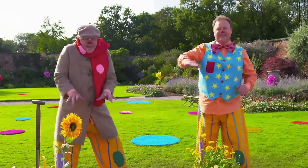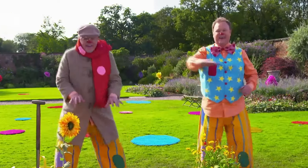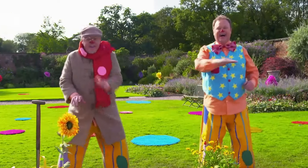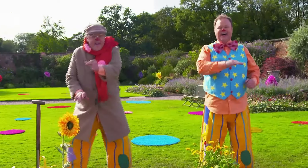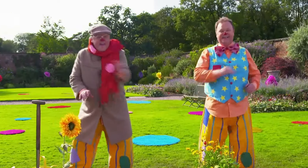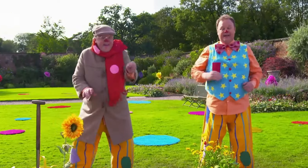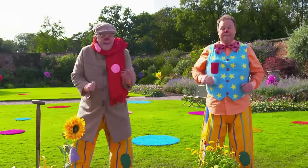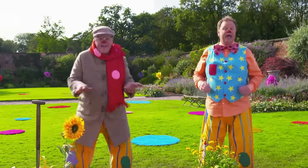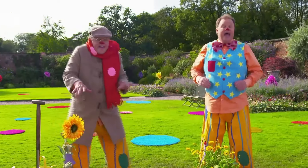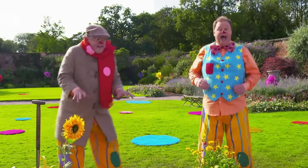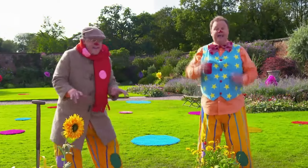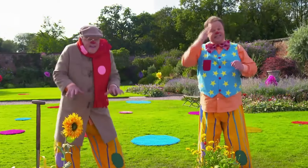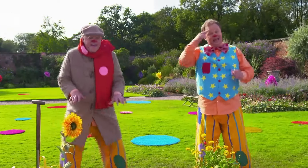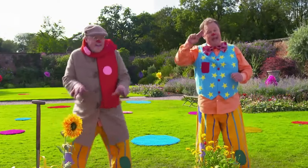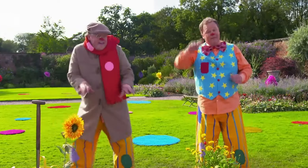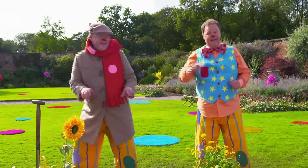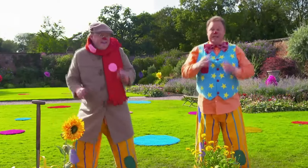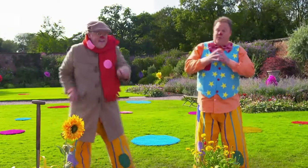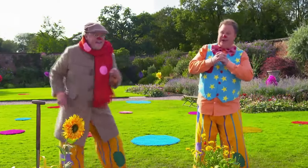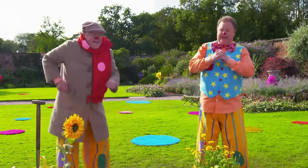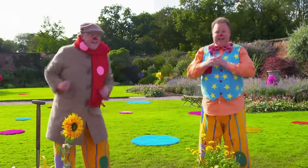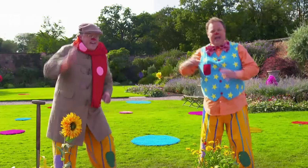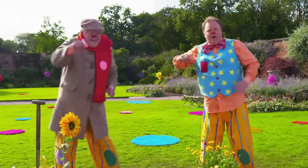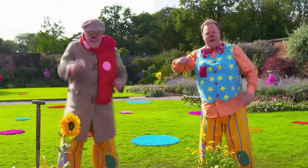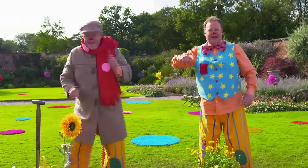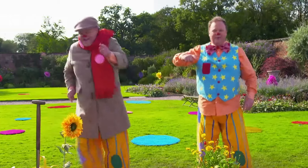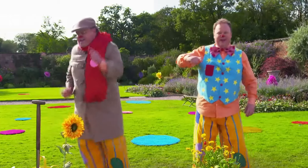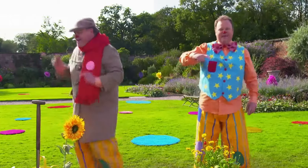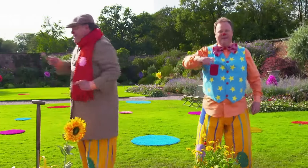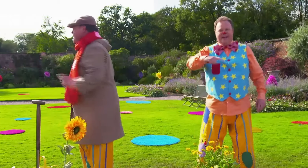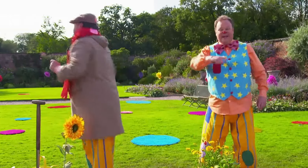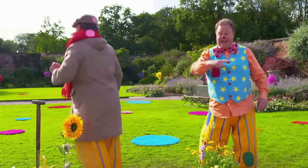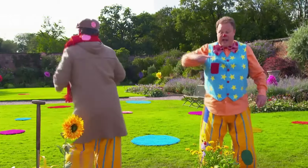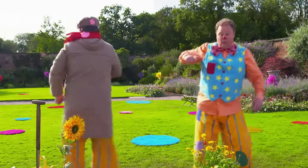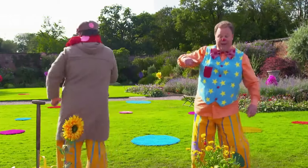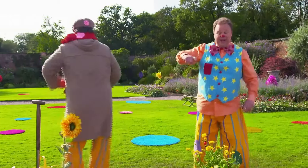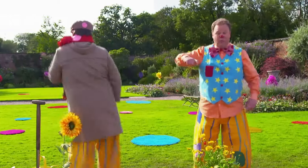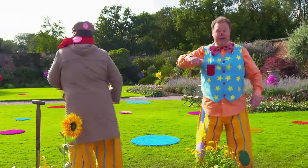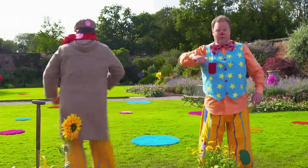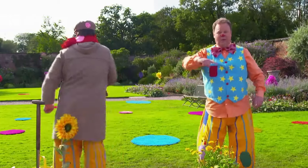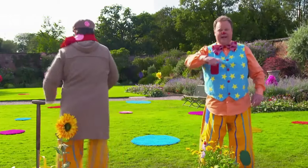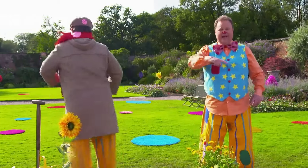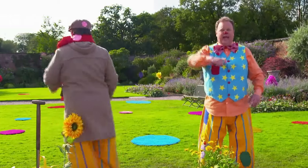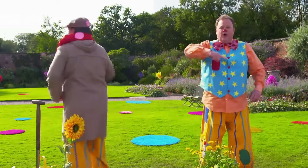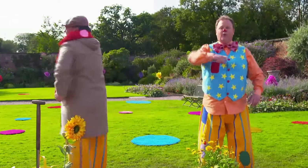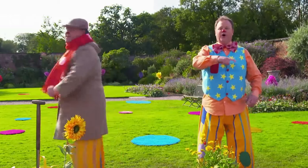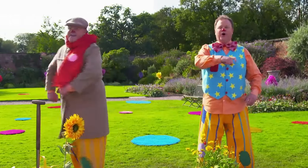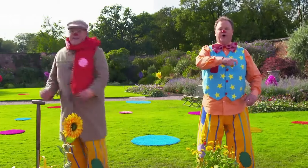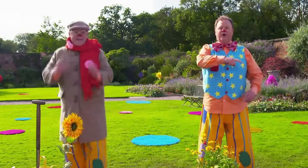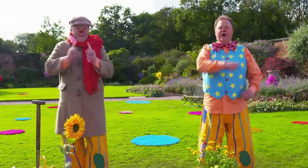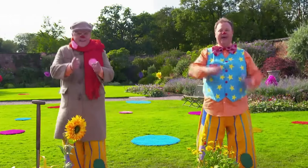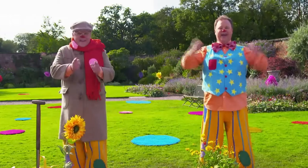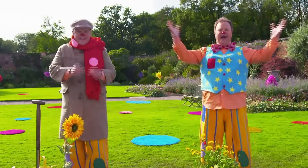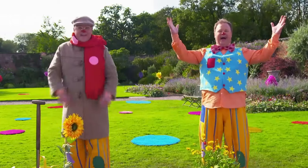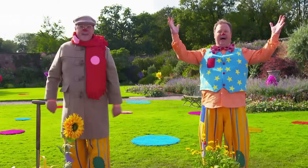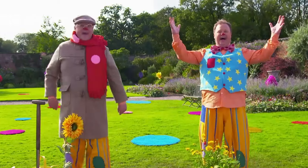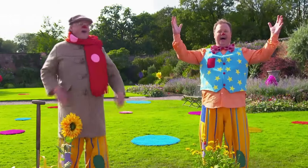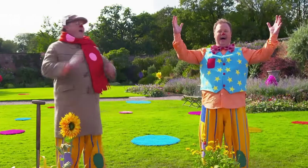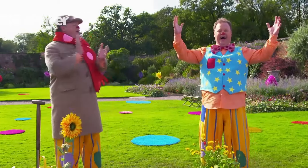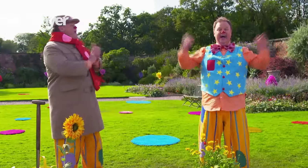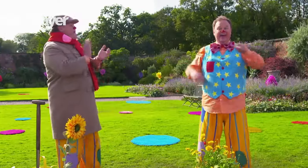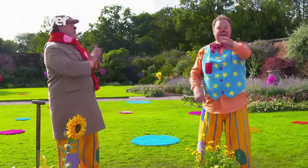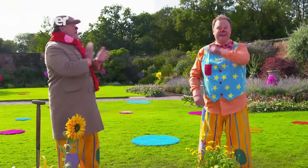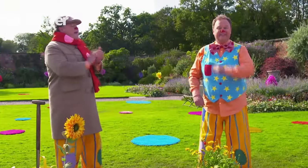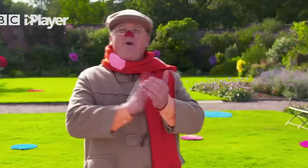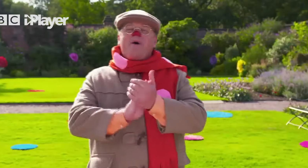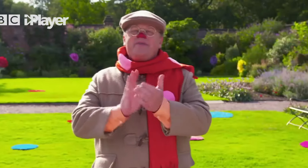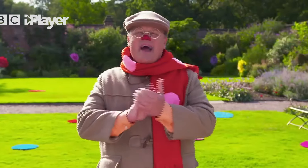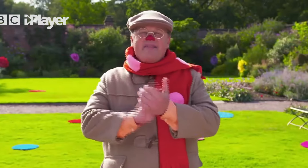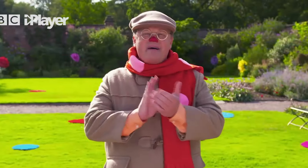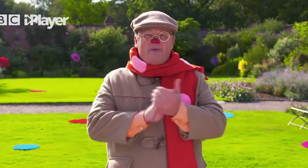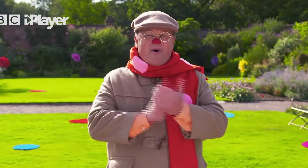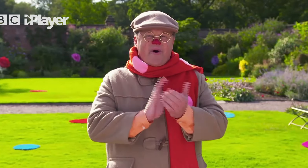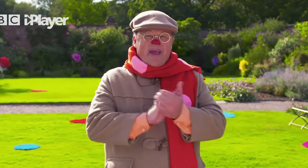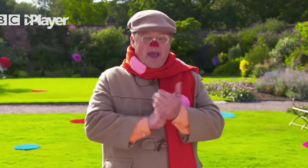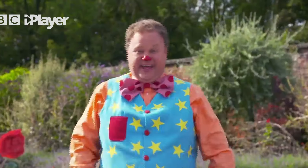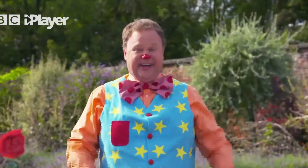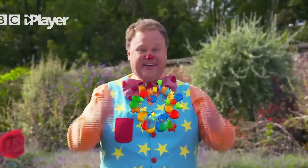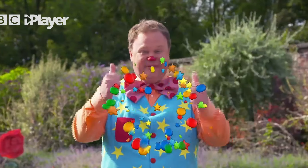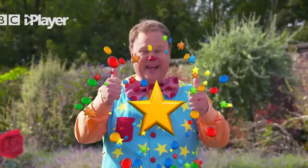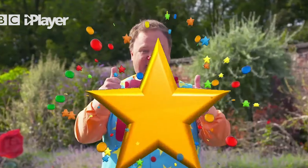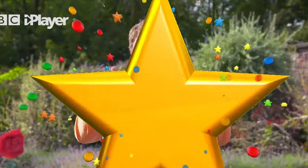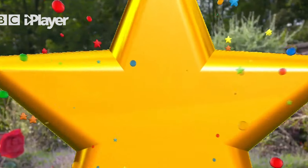the garden and his name is wiggly wick weak wiggly wig weak wiggly oh well done the boy good wiggling